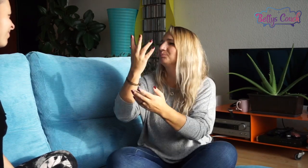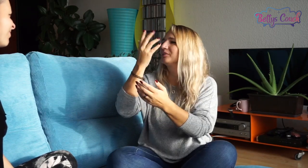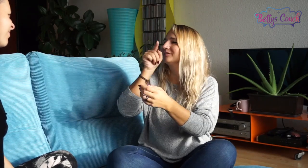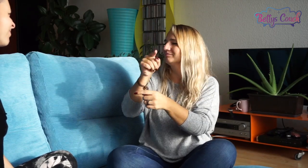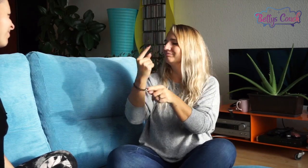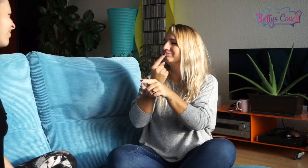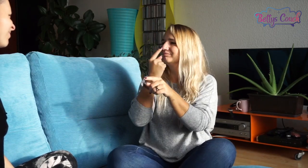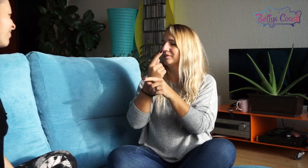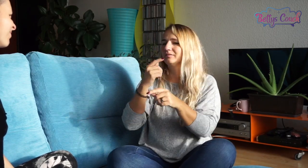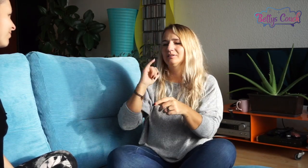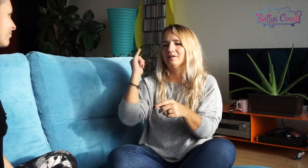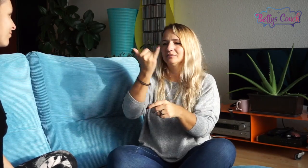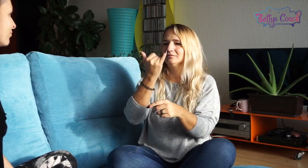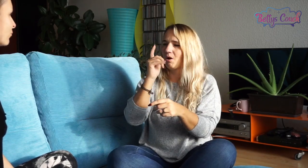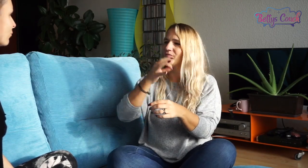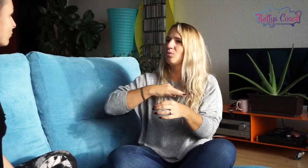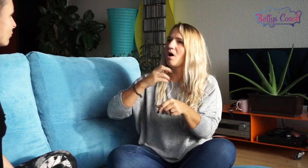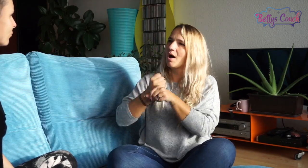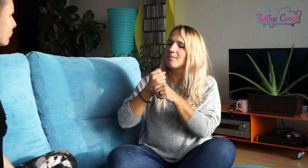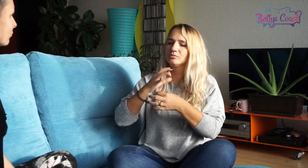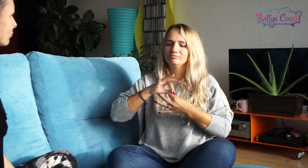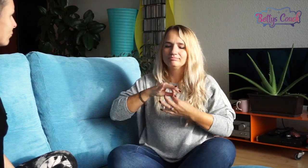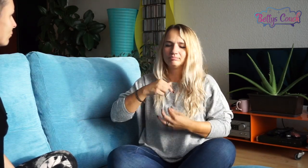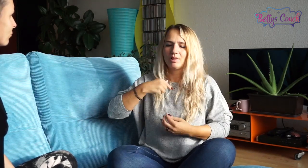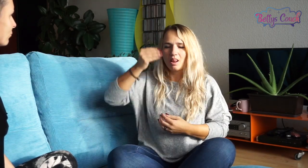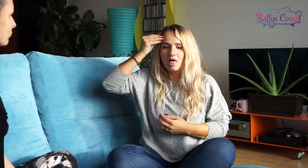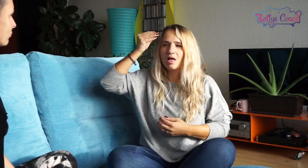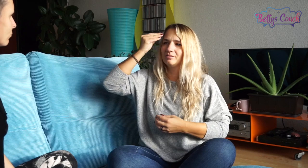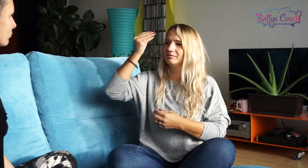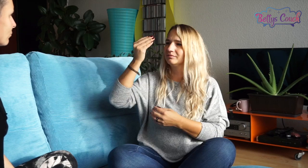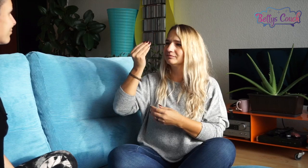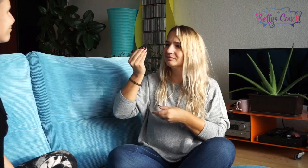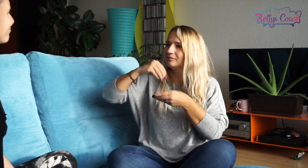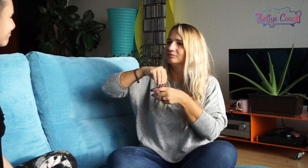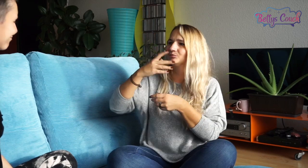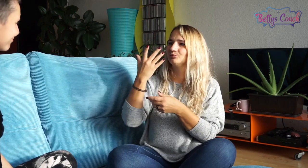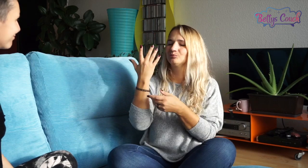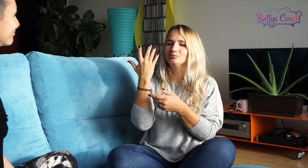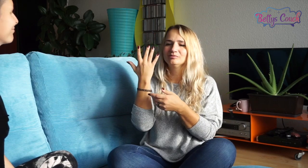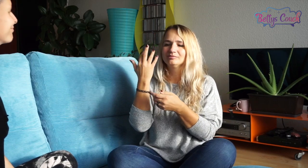That's why for me, traveling means working on me and learning to be in harmony with myself.